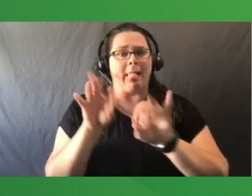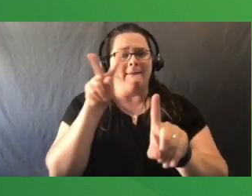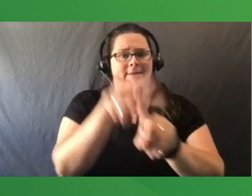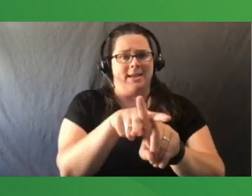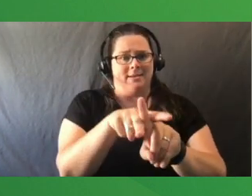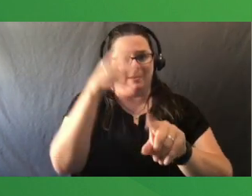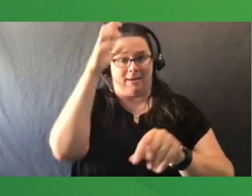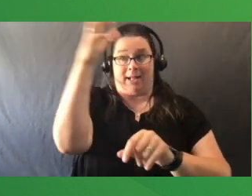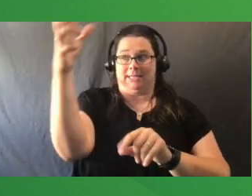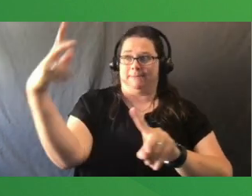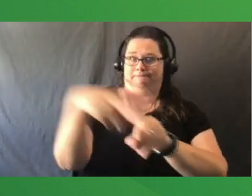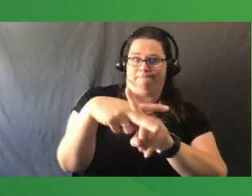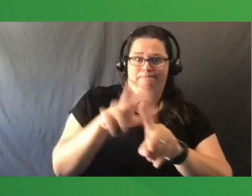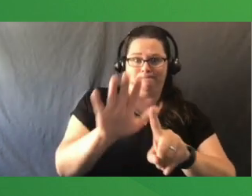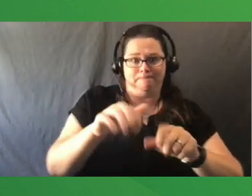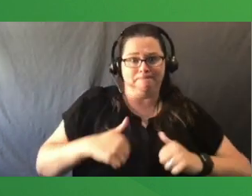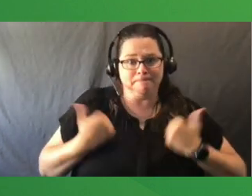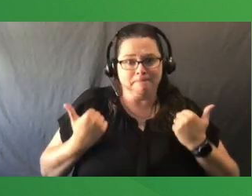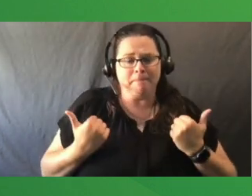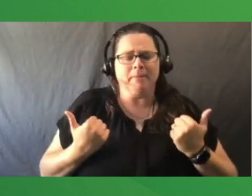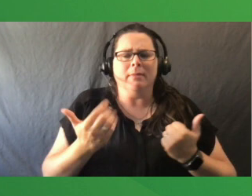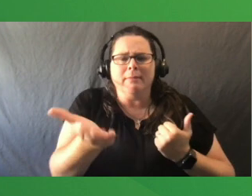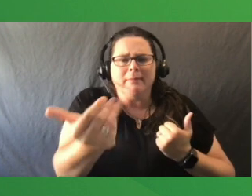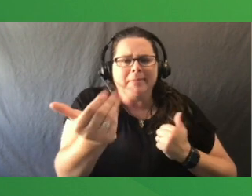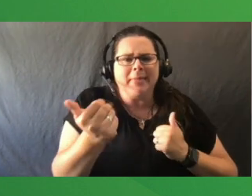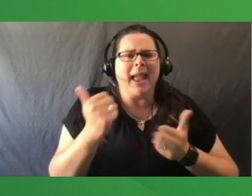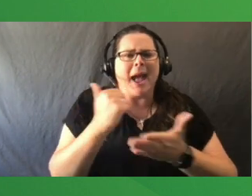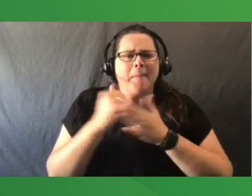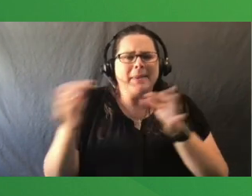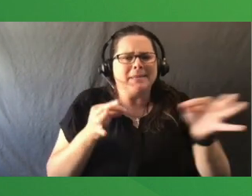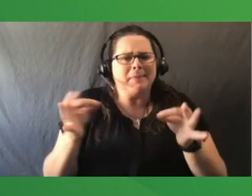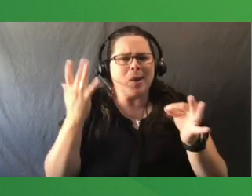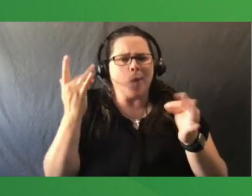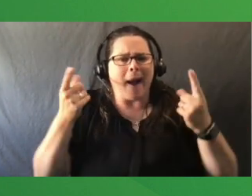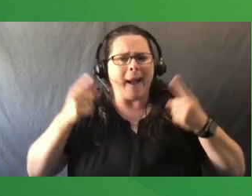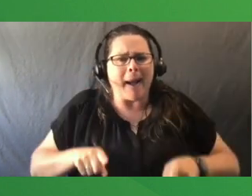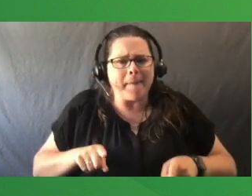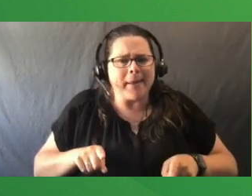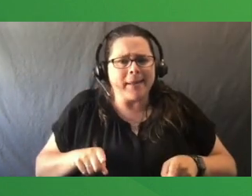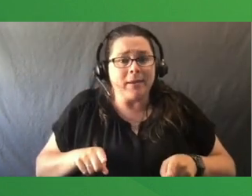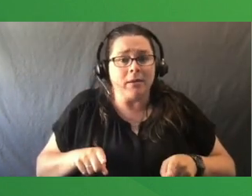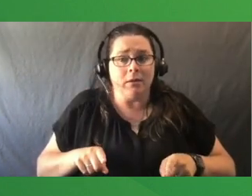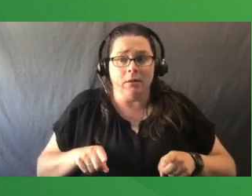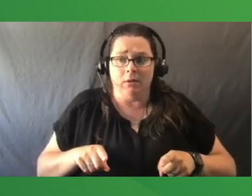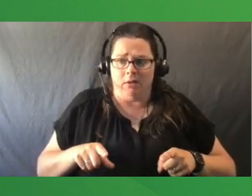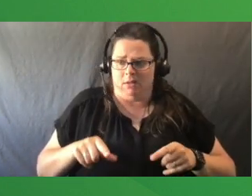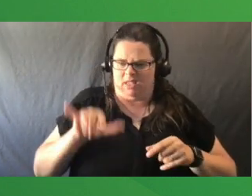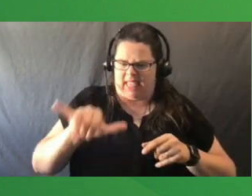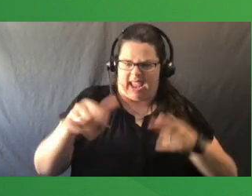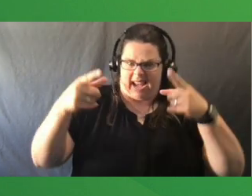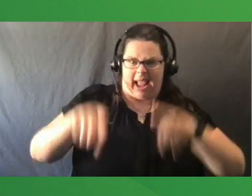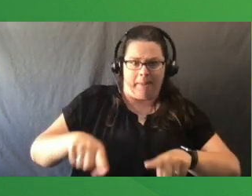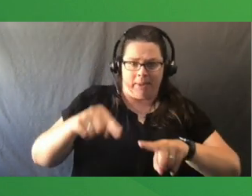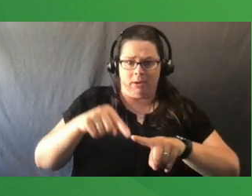We're asking them to explain phenomena, and when we say phenomena, it's not something we made up. It's something real that happens.